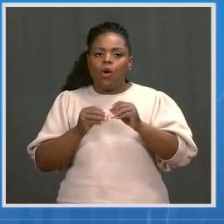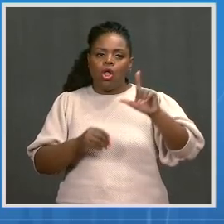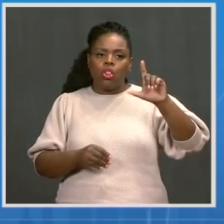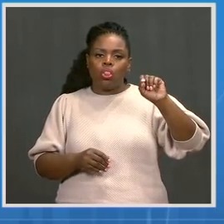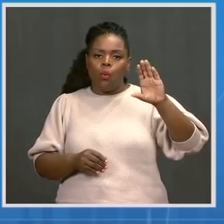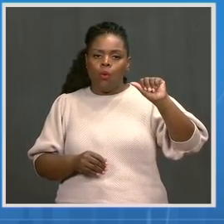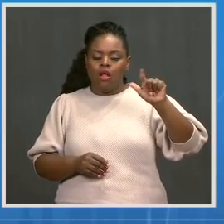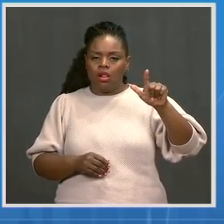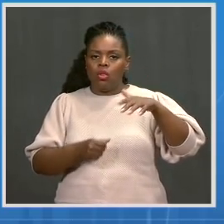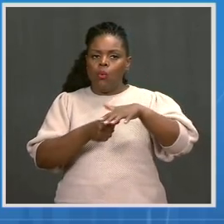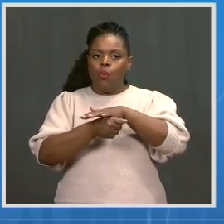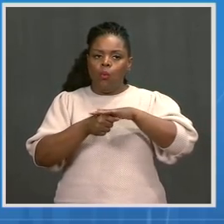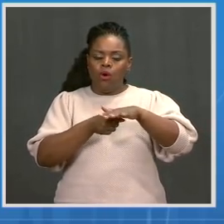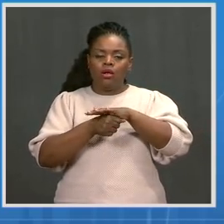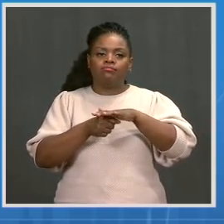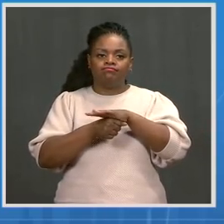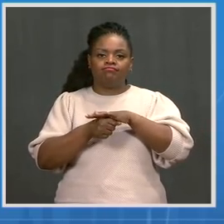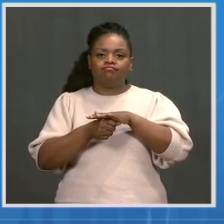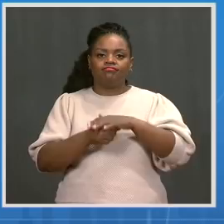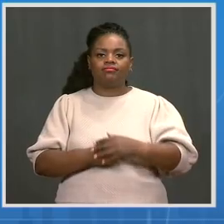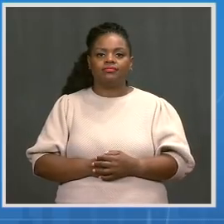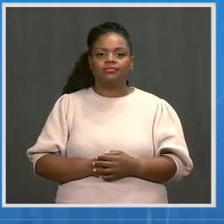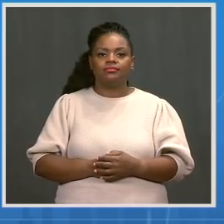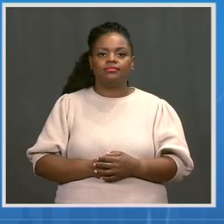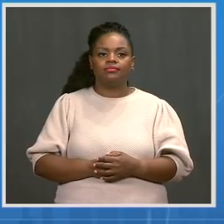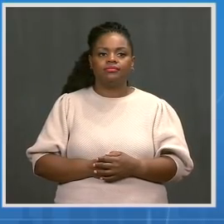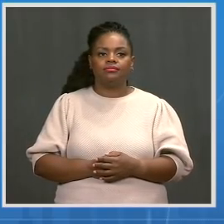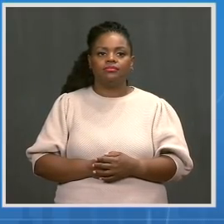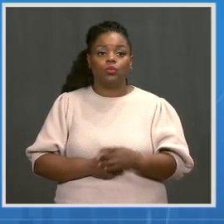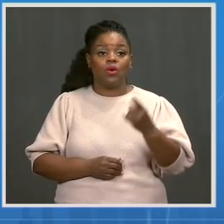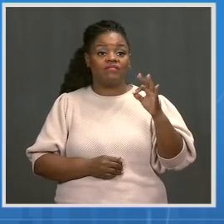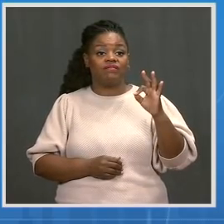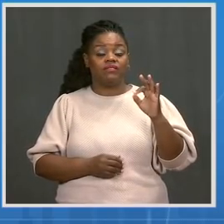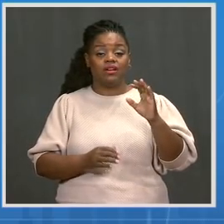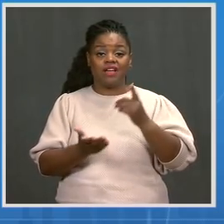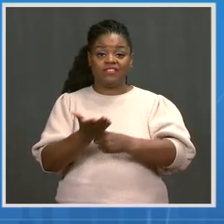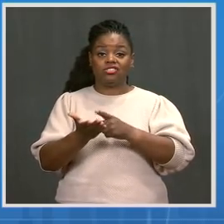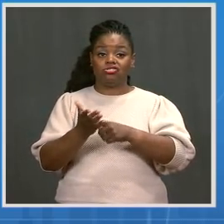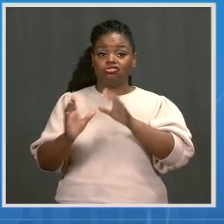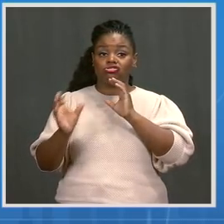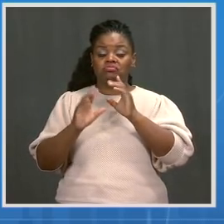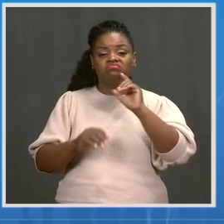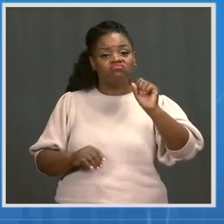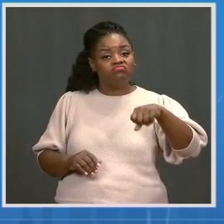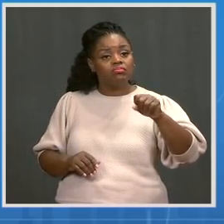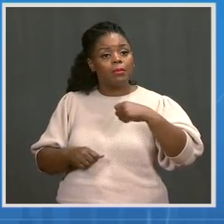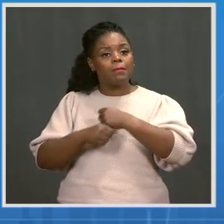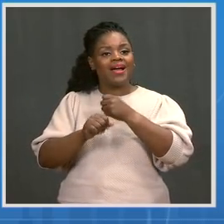It is through the one-on-one conversations, it's through making access even easier and readily available